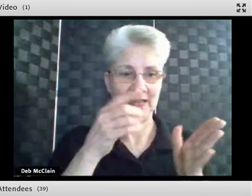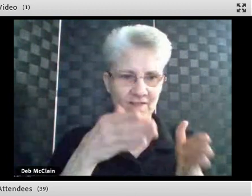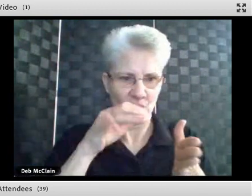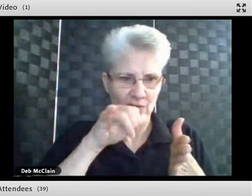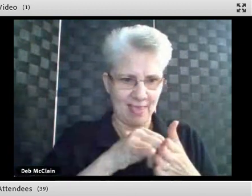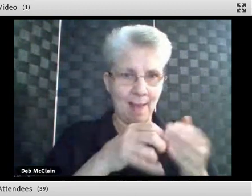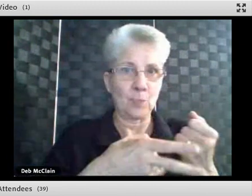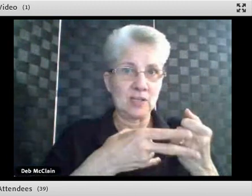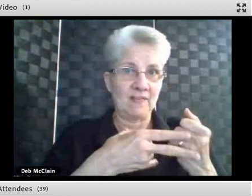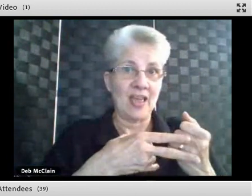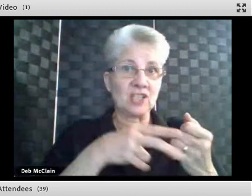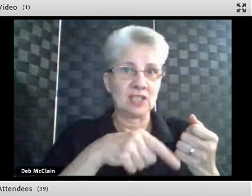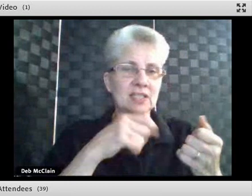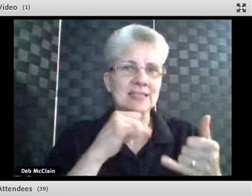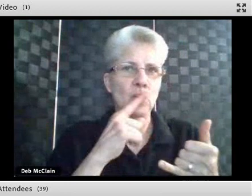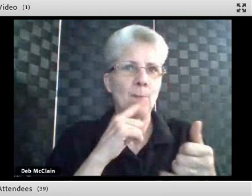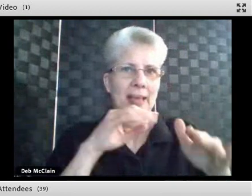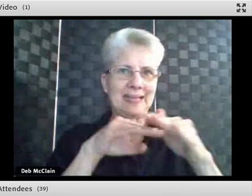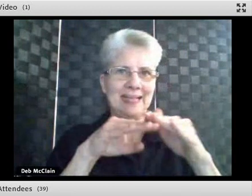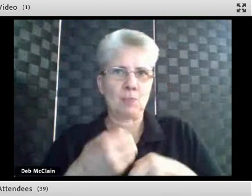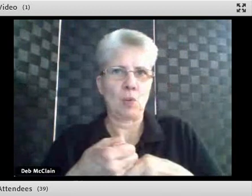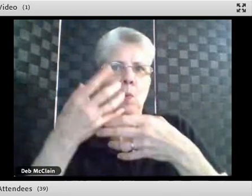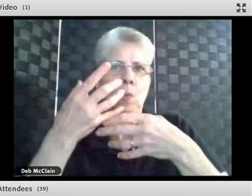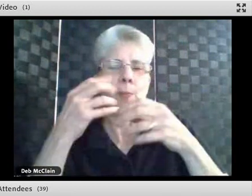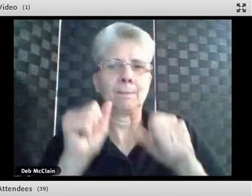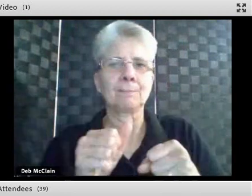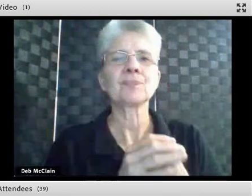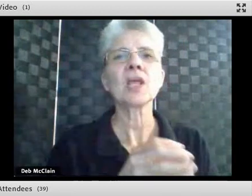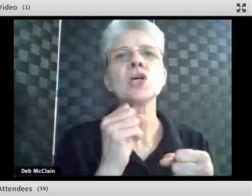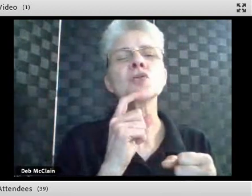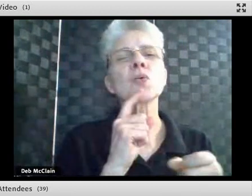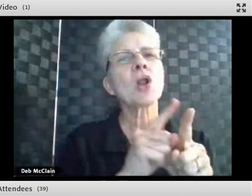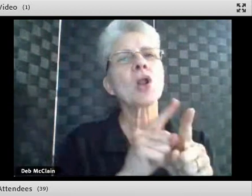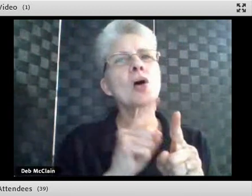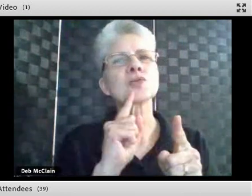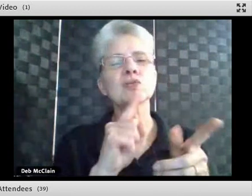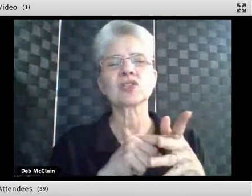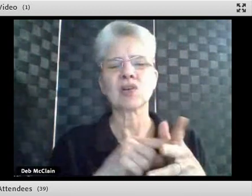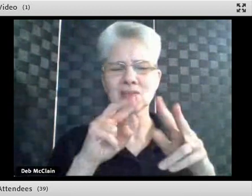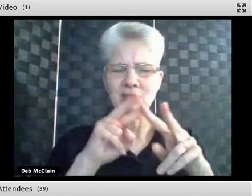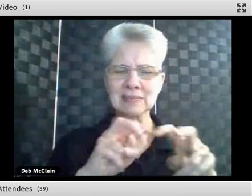on a preservation front to still be accessible. So you can also just start to ask questions